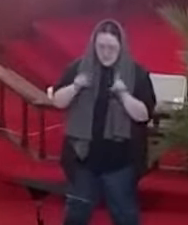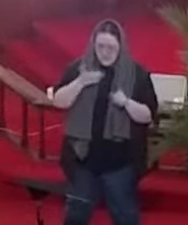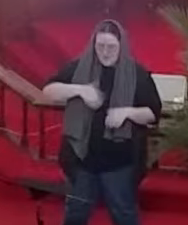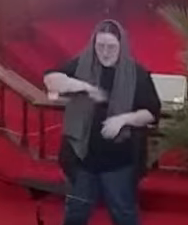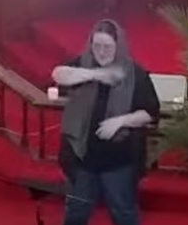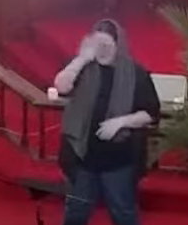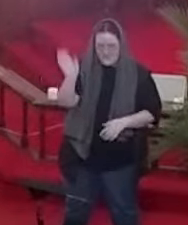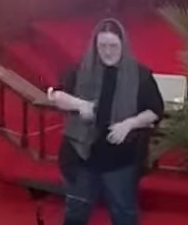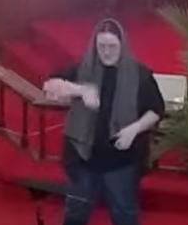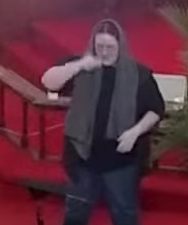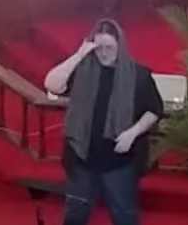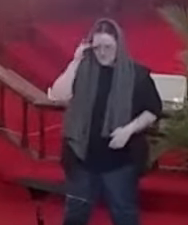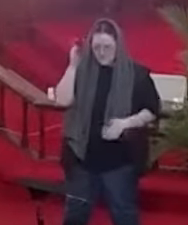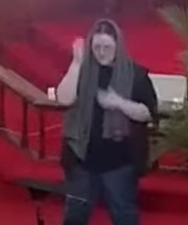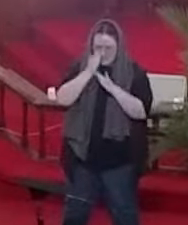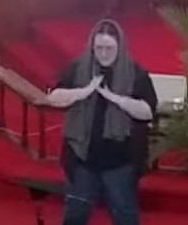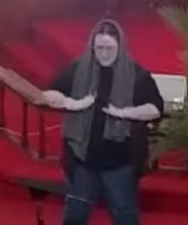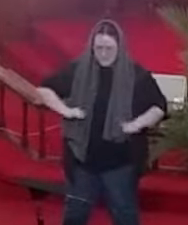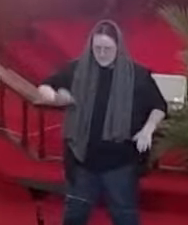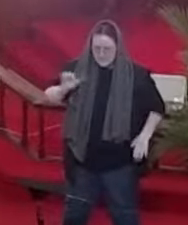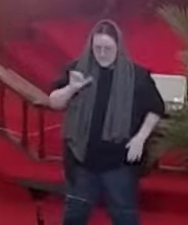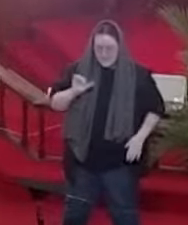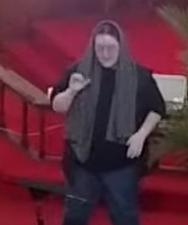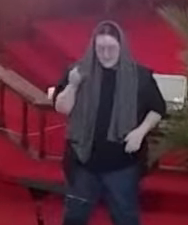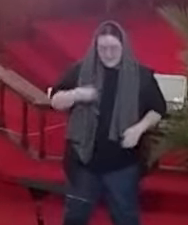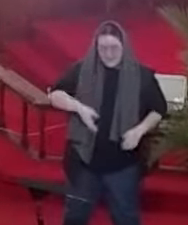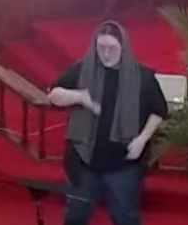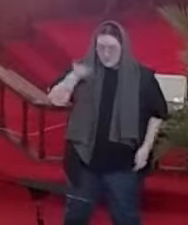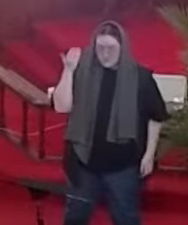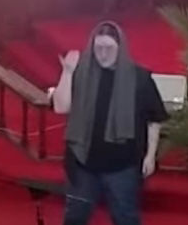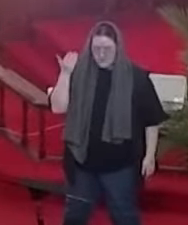But I have never known silence like this before.